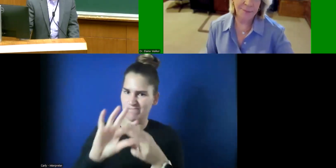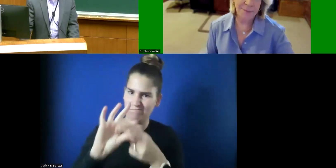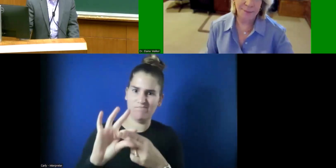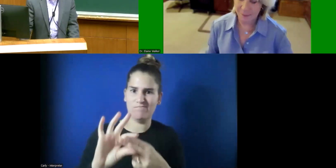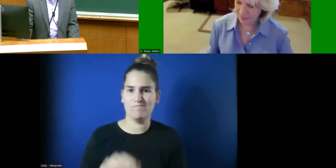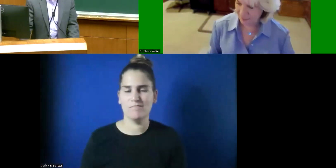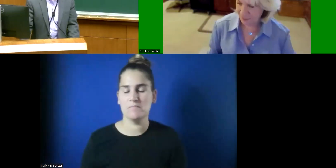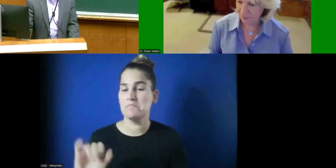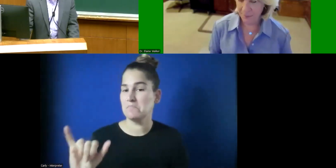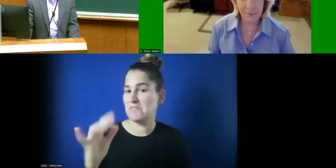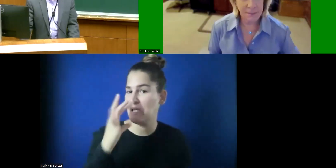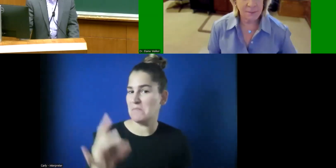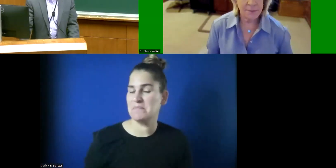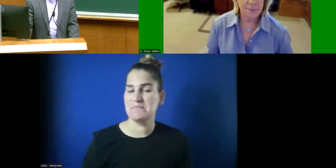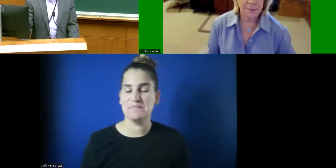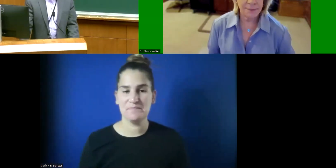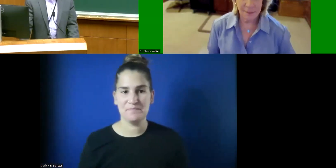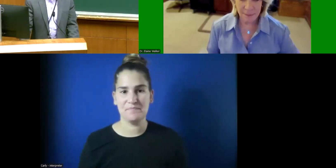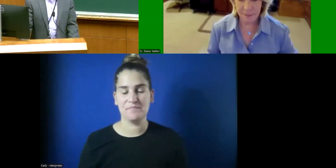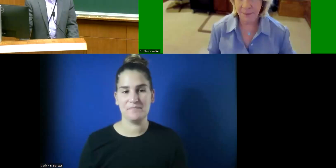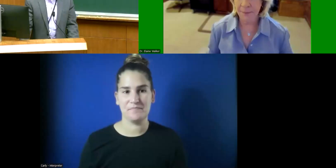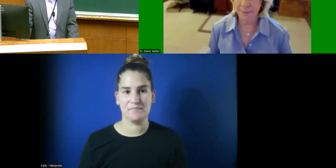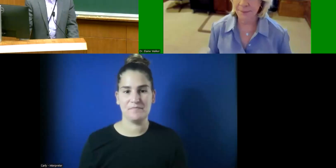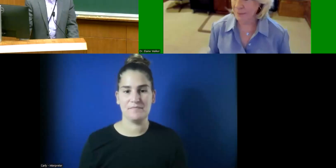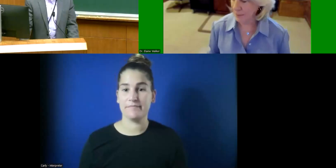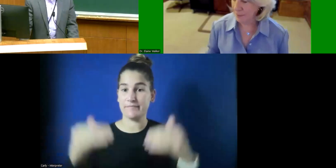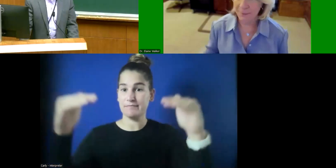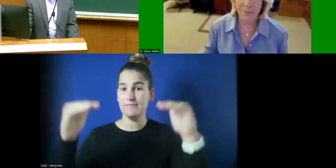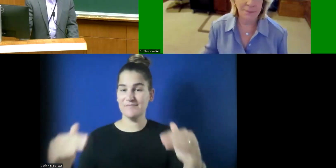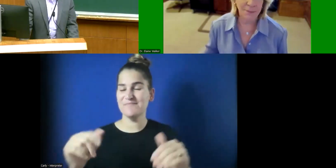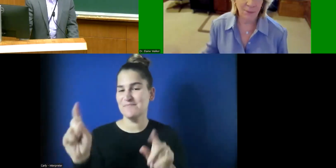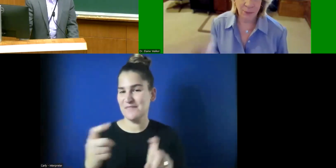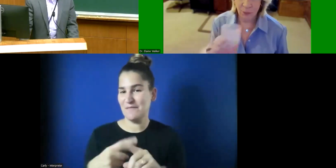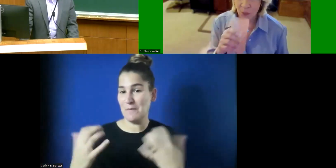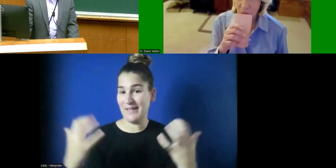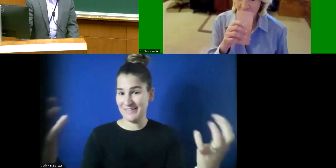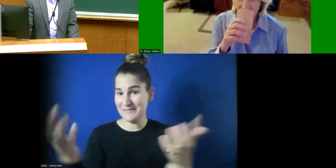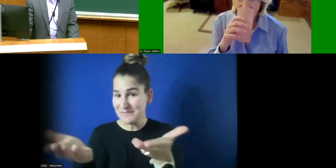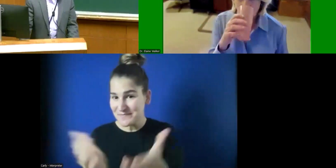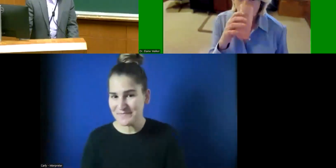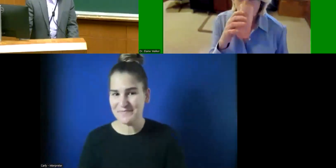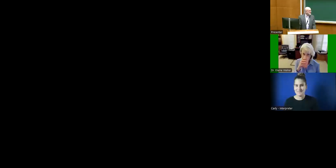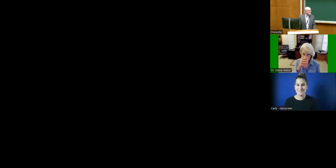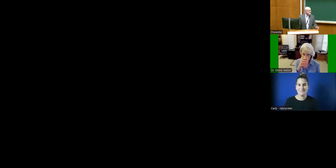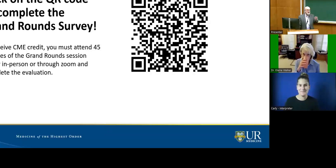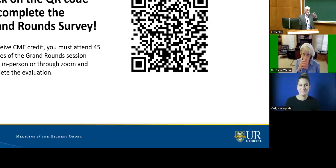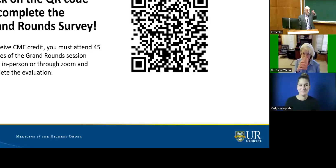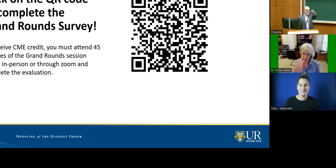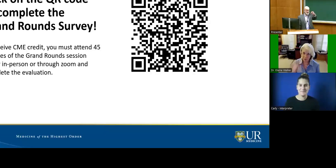very interesting okay we have a question from our audience um up